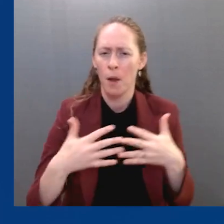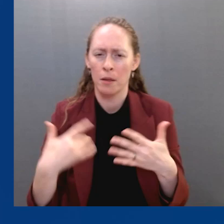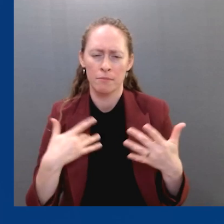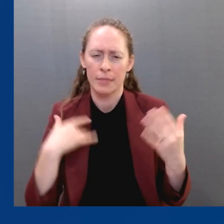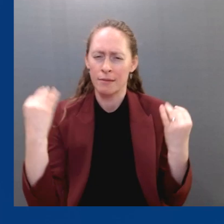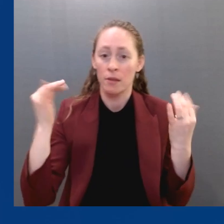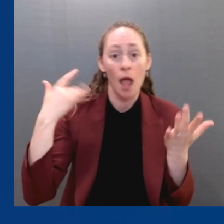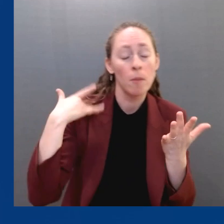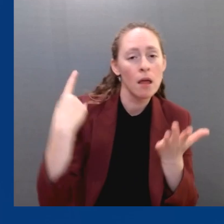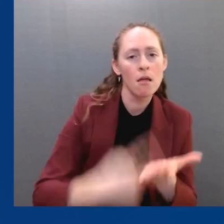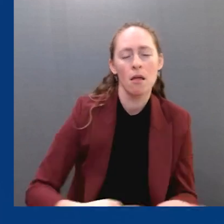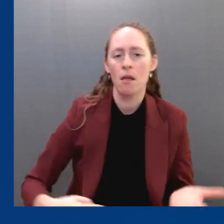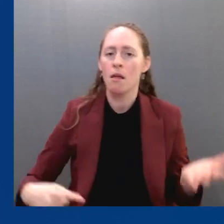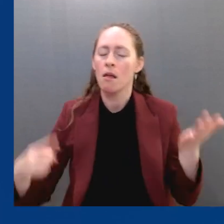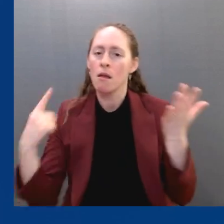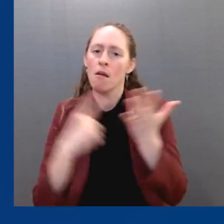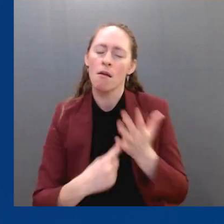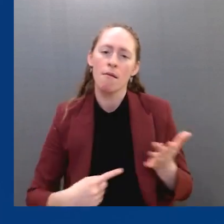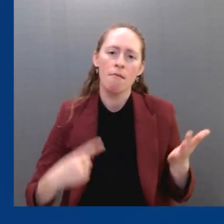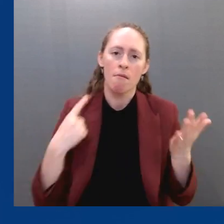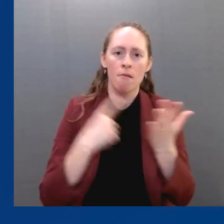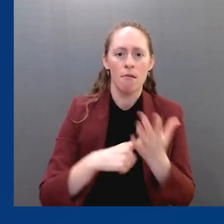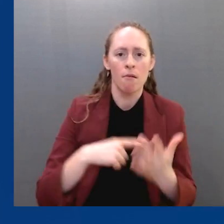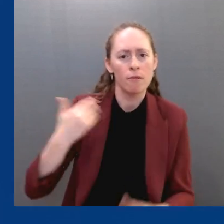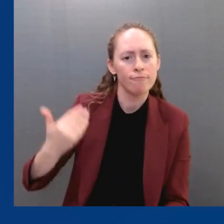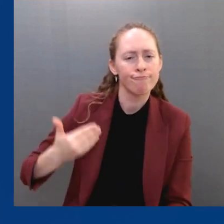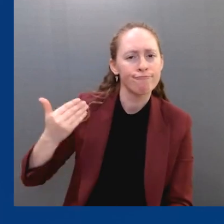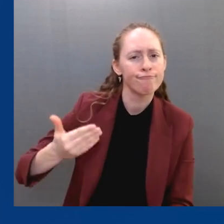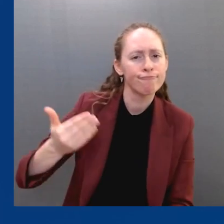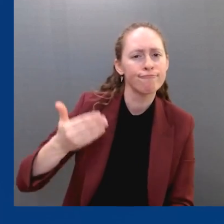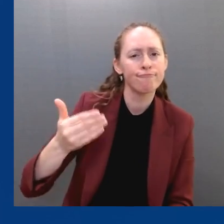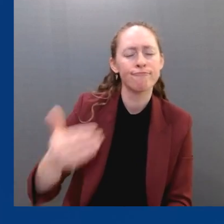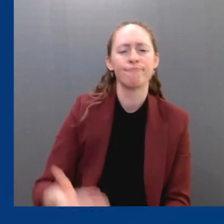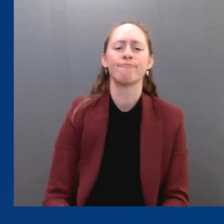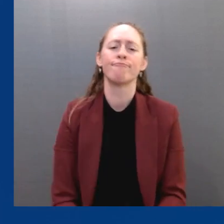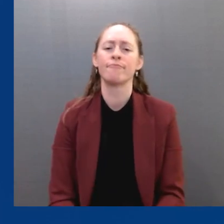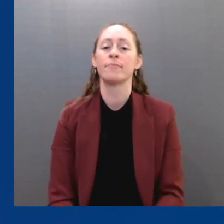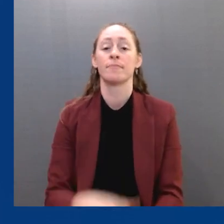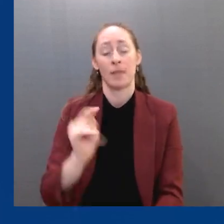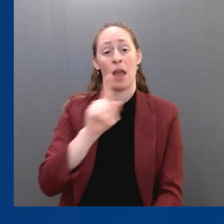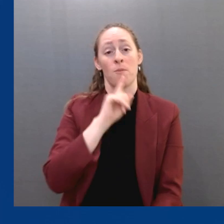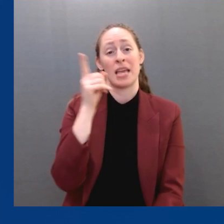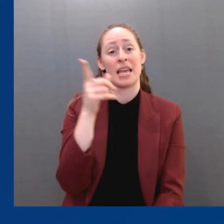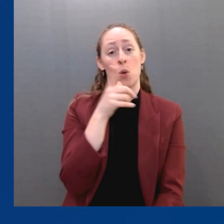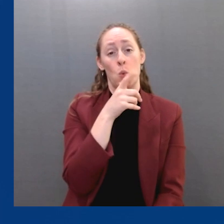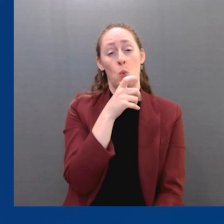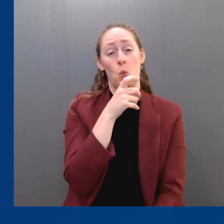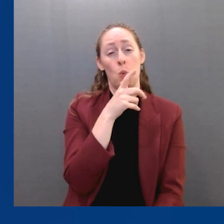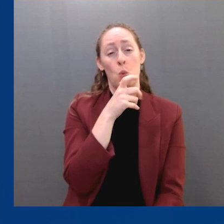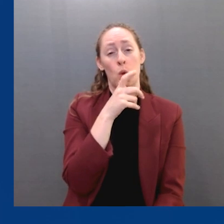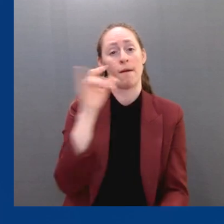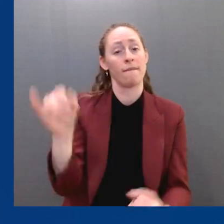I am very, very clear that these are decisions made by our regulatory agencies, the FDA and the CDC.